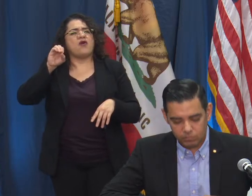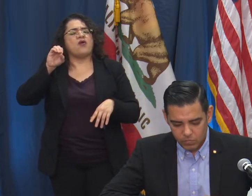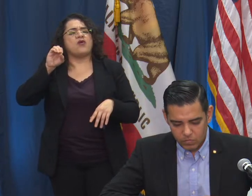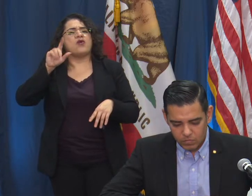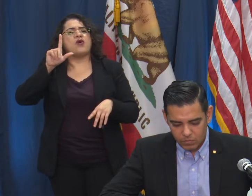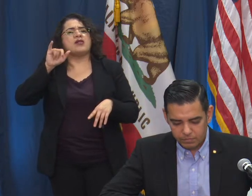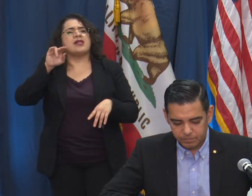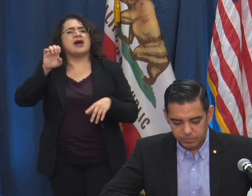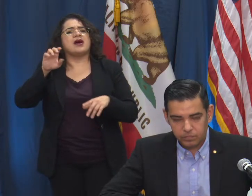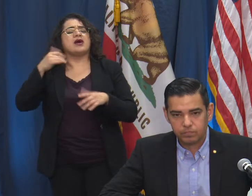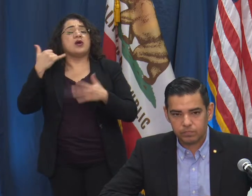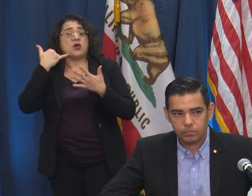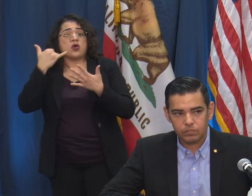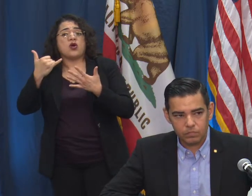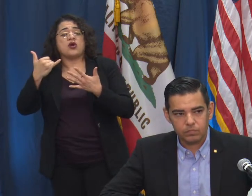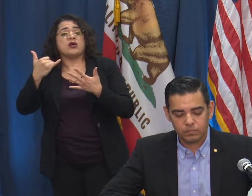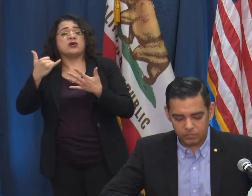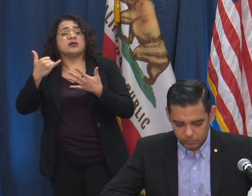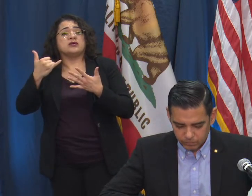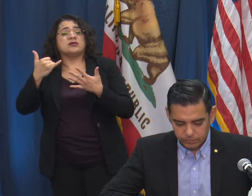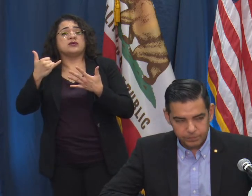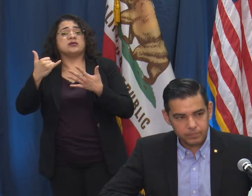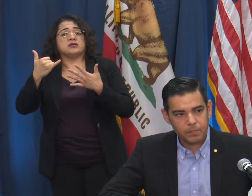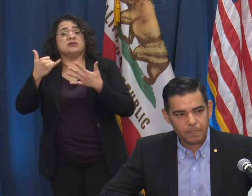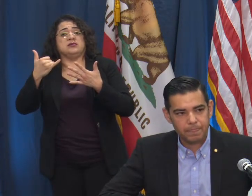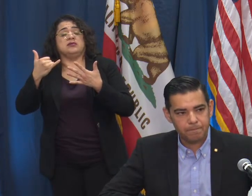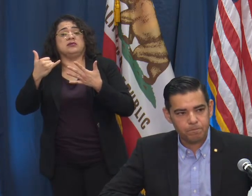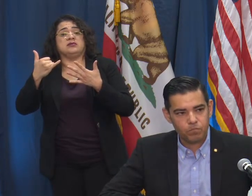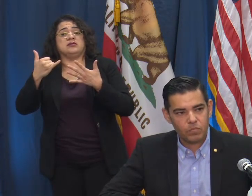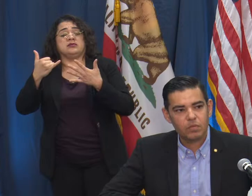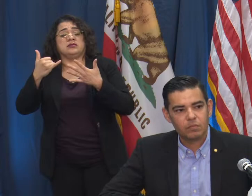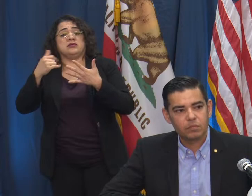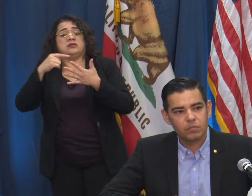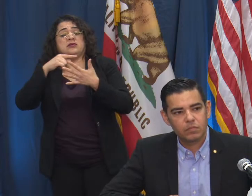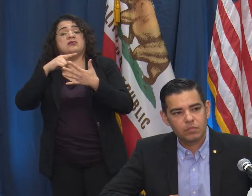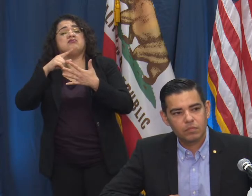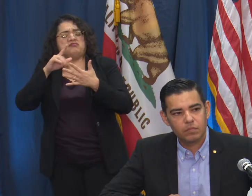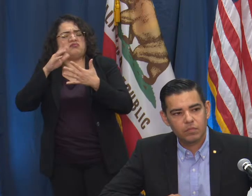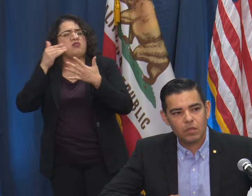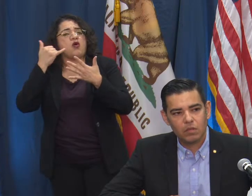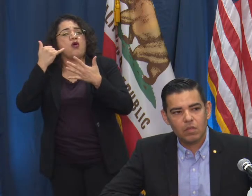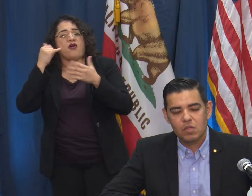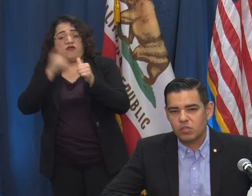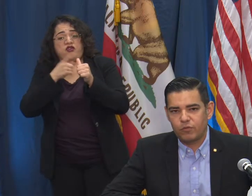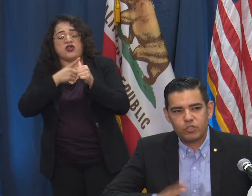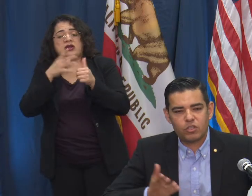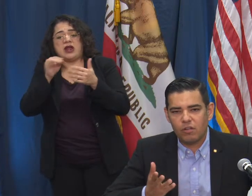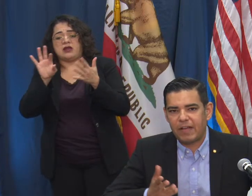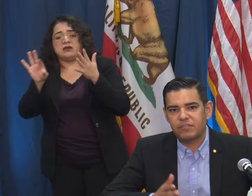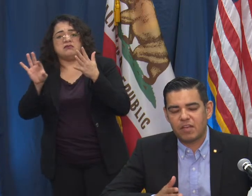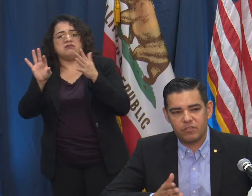them based on the quote they're acquiring specifically, they'll be able to touch and so you just call 570-INFO (4636)